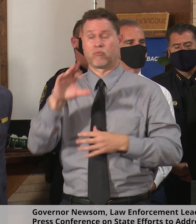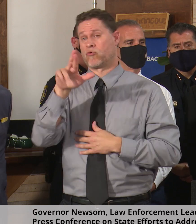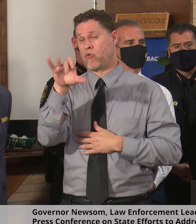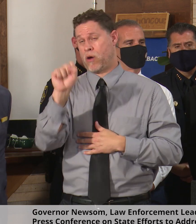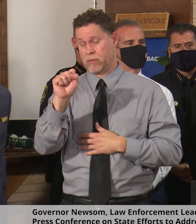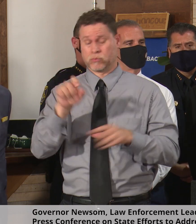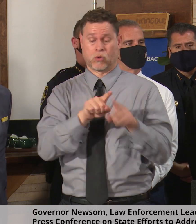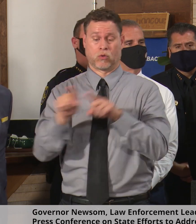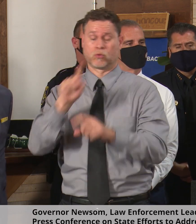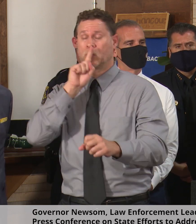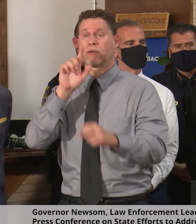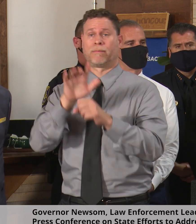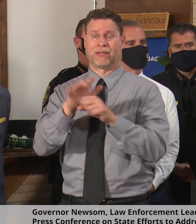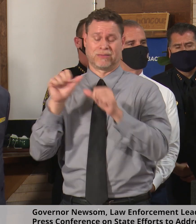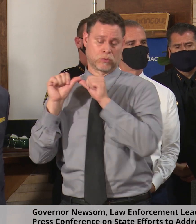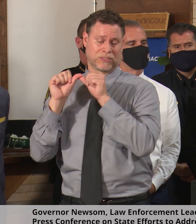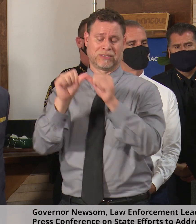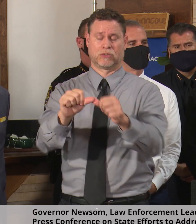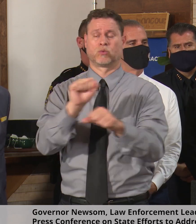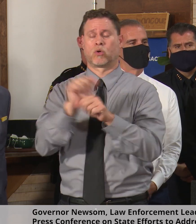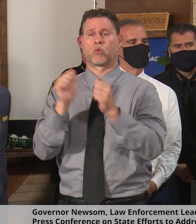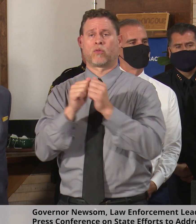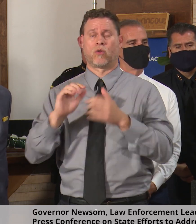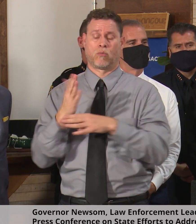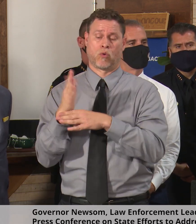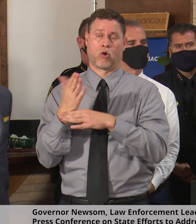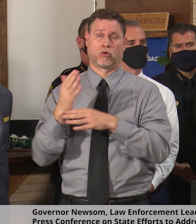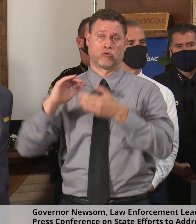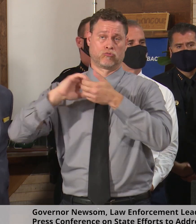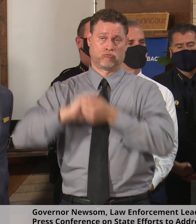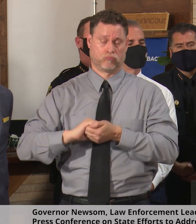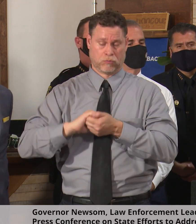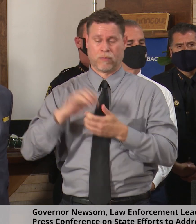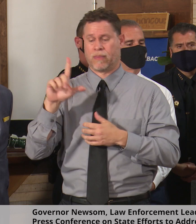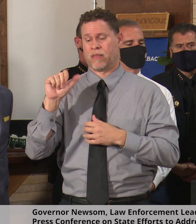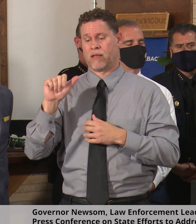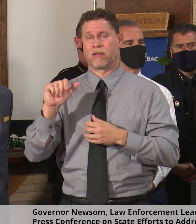also committed to continuing to work with our partners and our allied agency partners, our